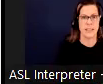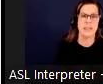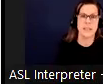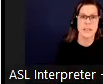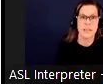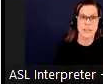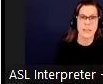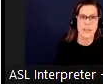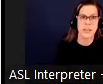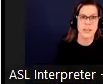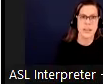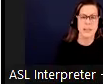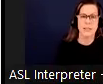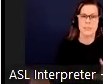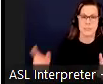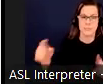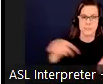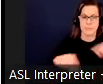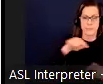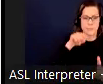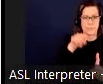Just circling back to the five.